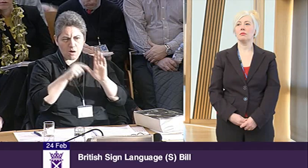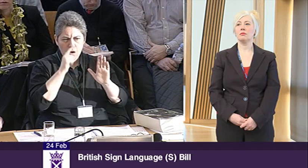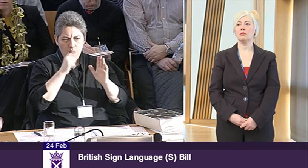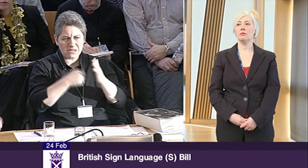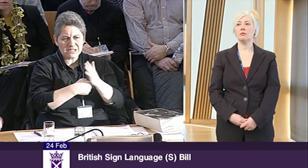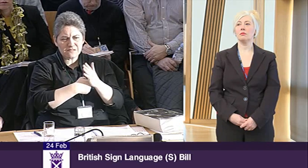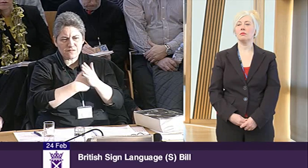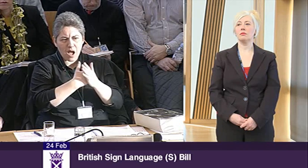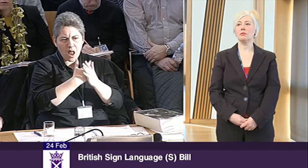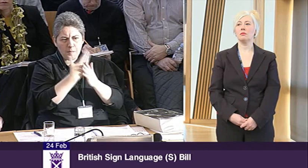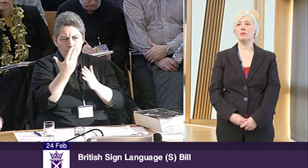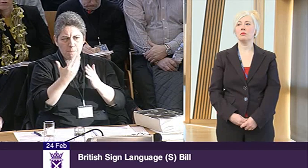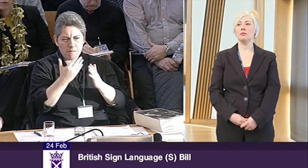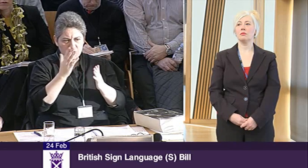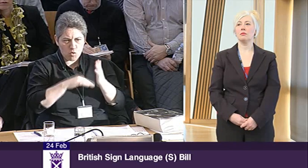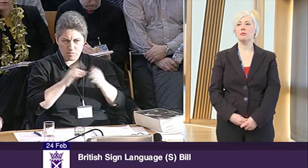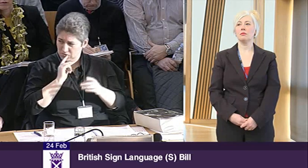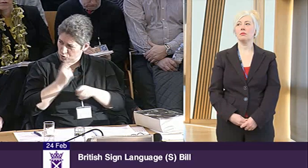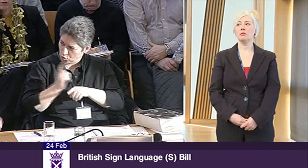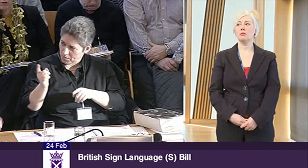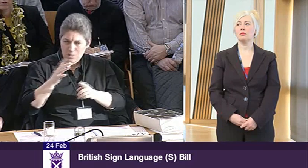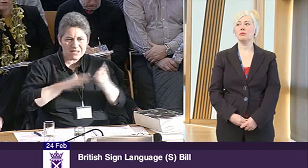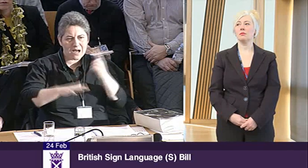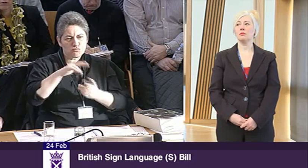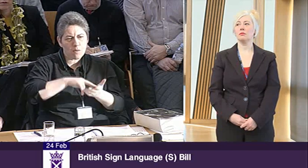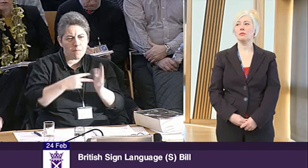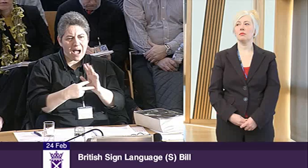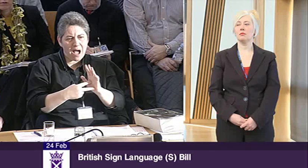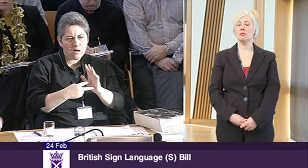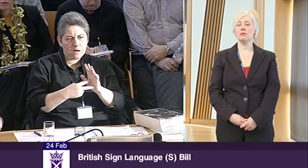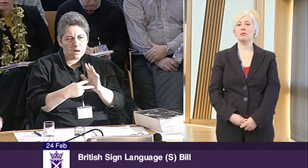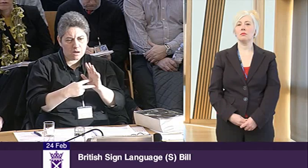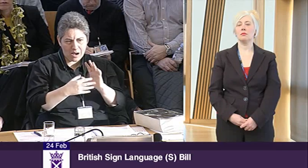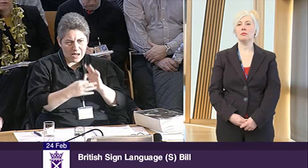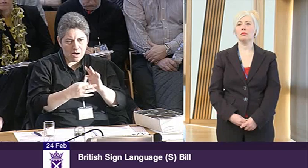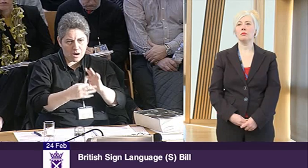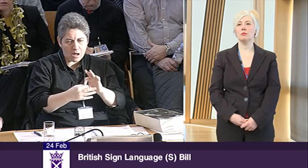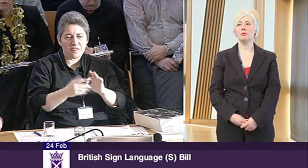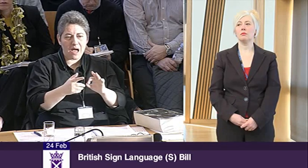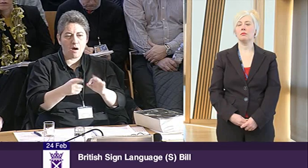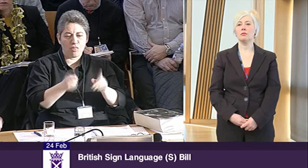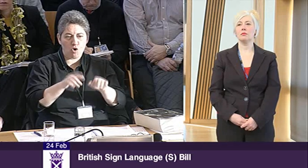perhaps a framework or a skeleton that we can put flesh on and develop as time goes